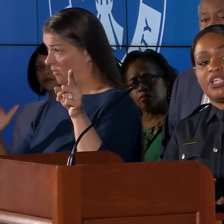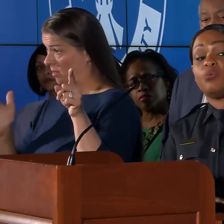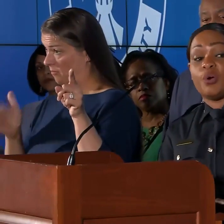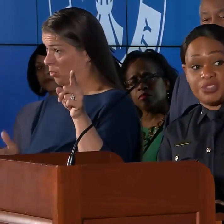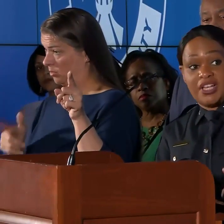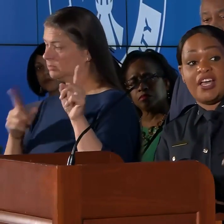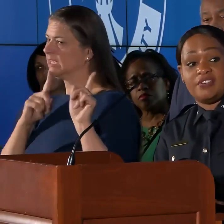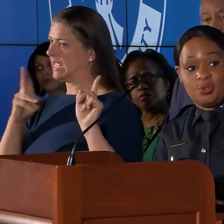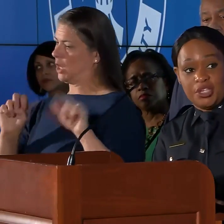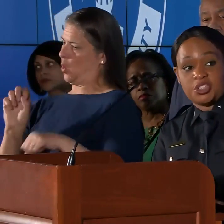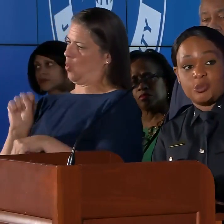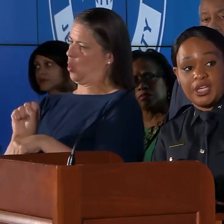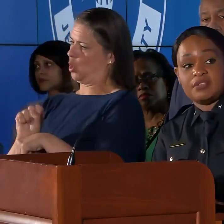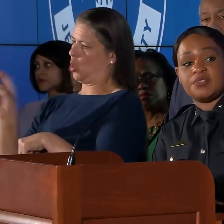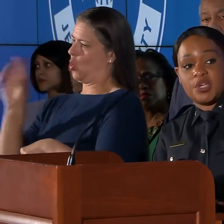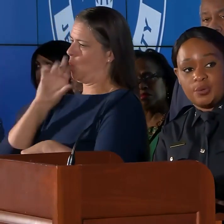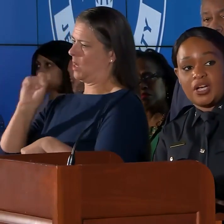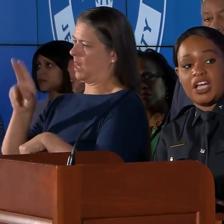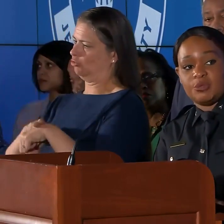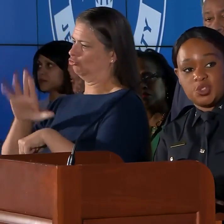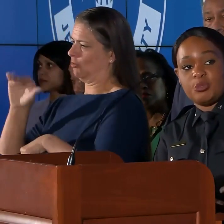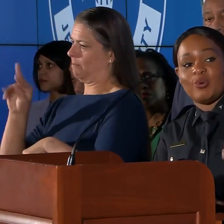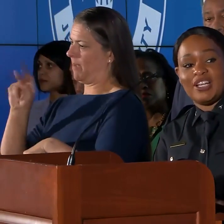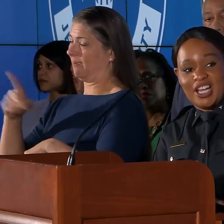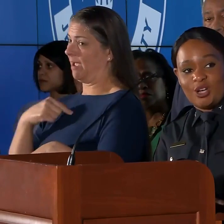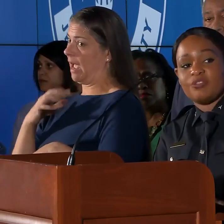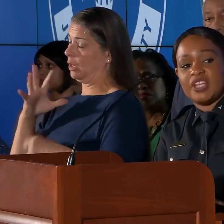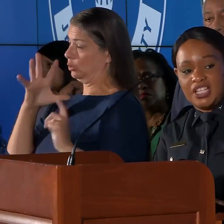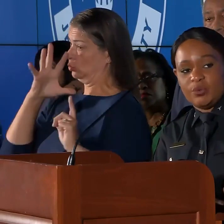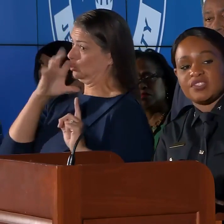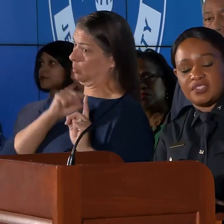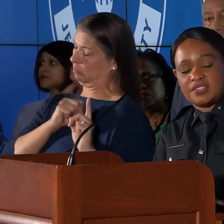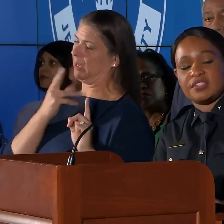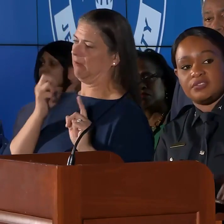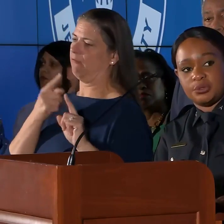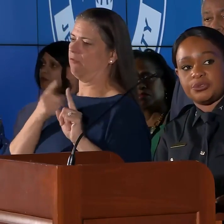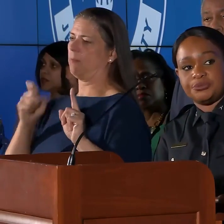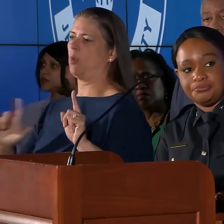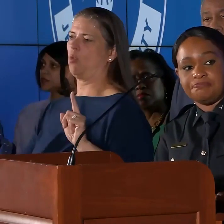He worked at National Bank. And so I am assuming right now that he was *** citizen of Louis